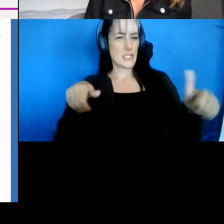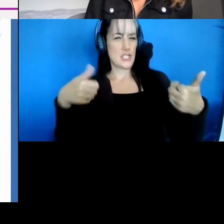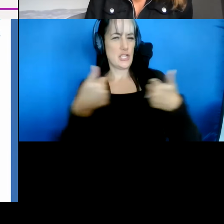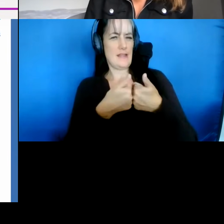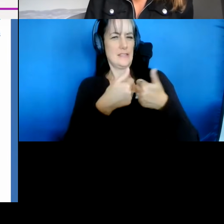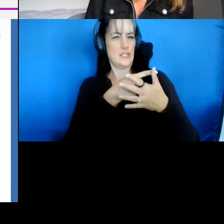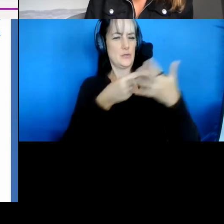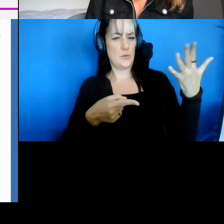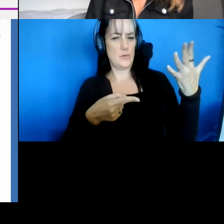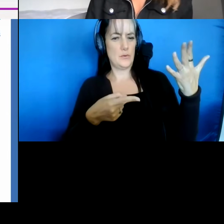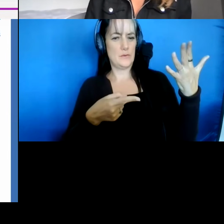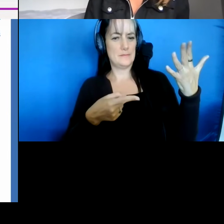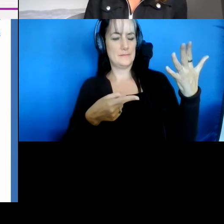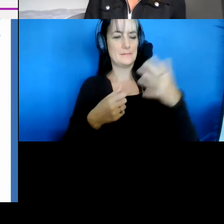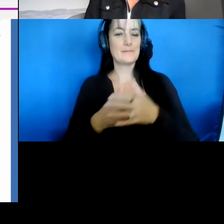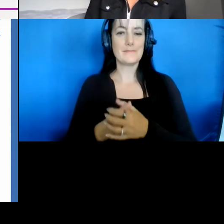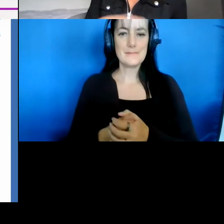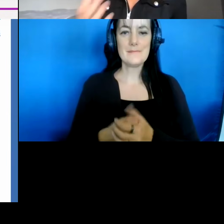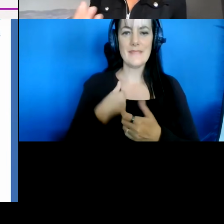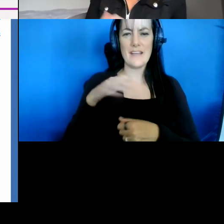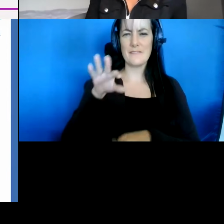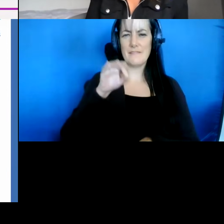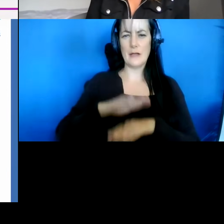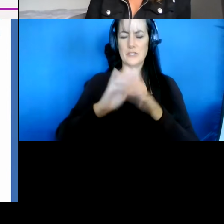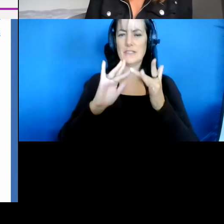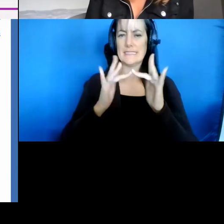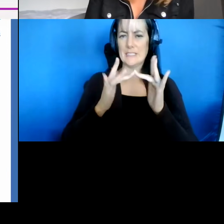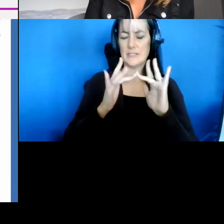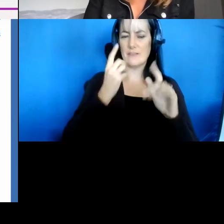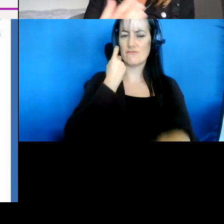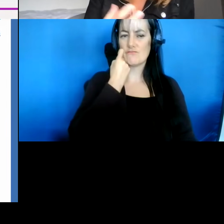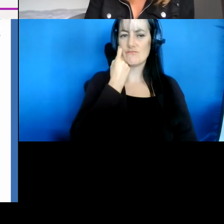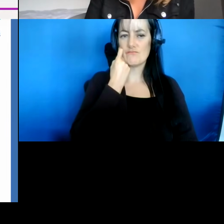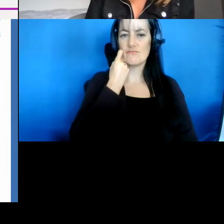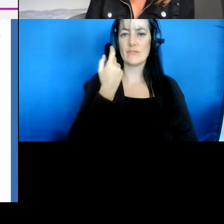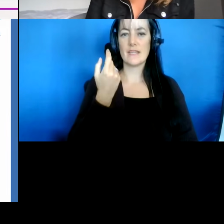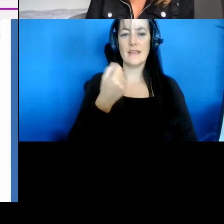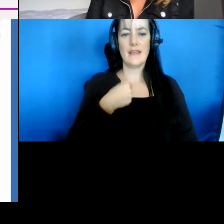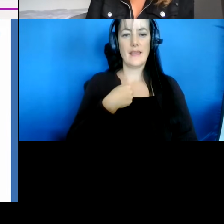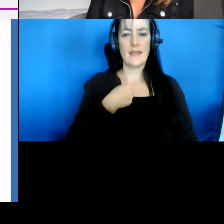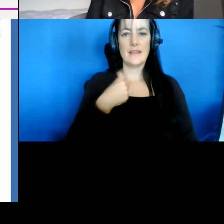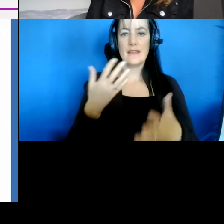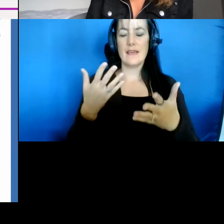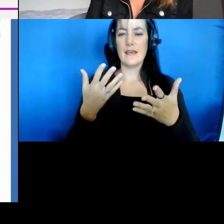digging around out there on the Internet. I want to do that against the backdrop of the inclusive